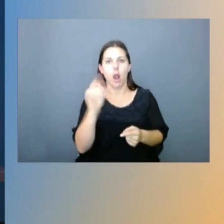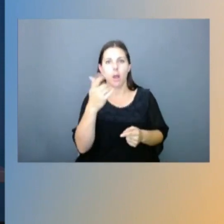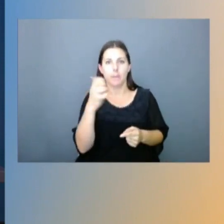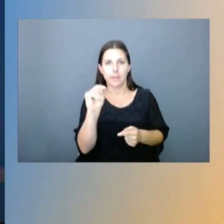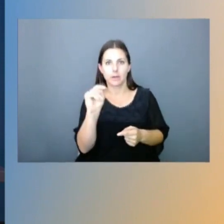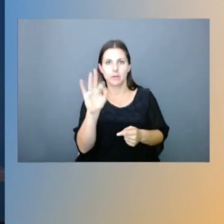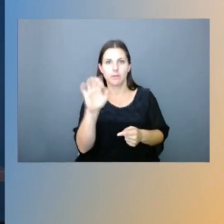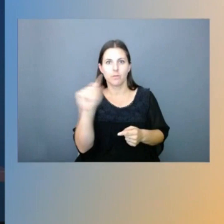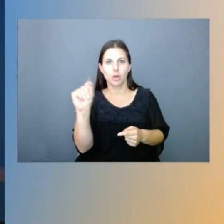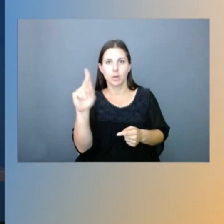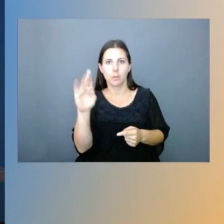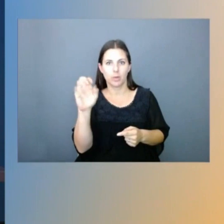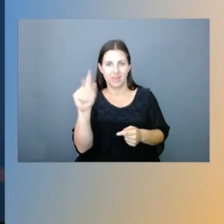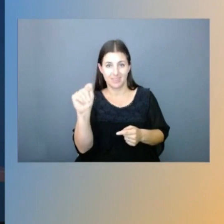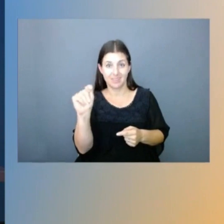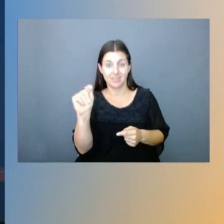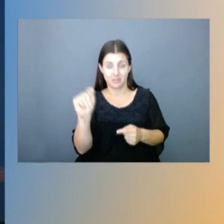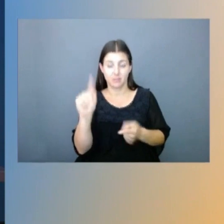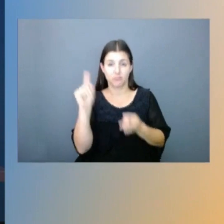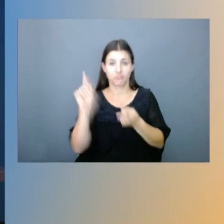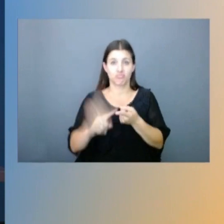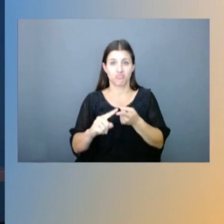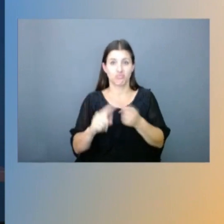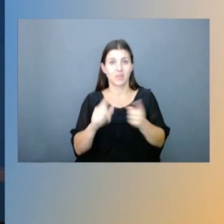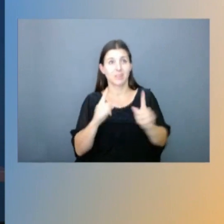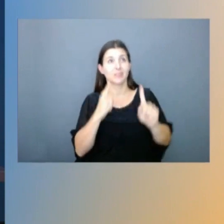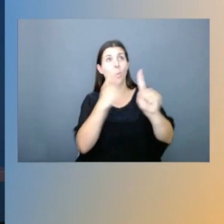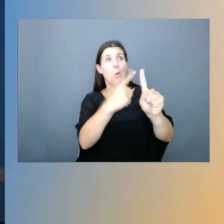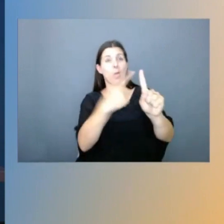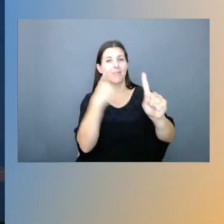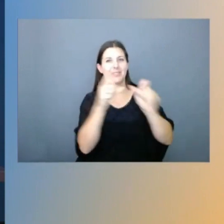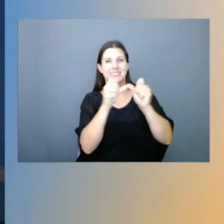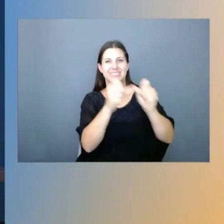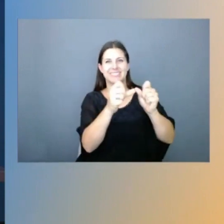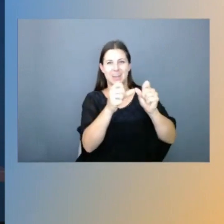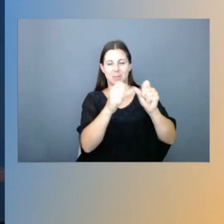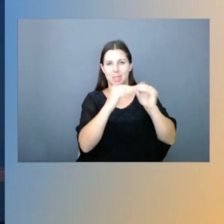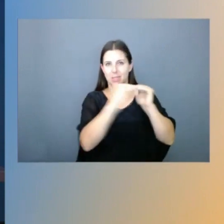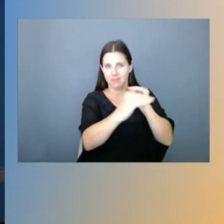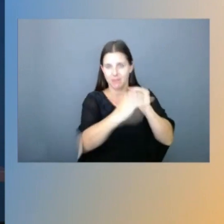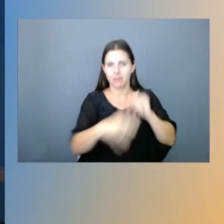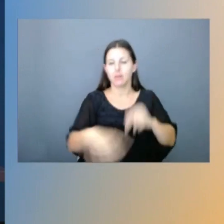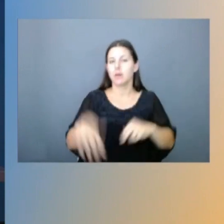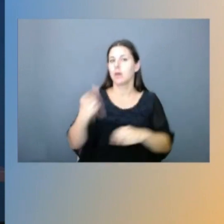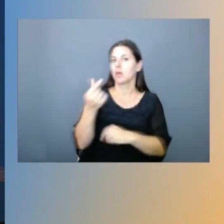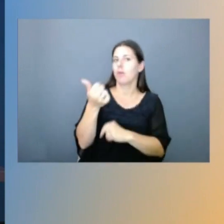and make progress towards their sustainability goals. Graviton processors deliver the best performance per watt